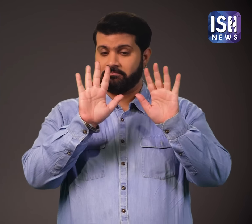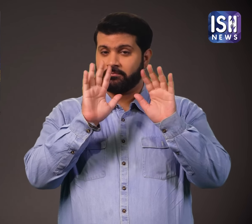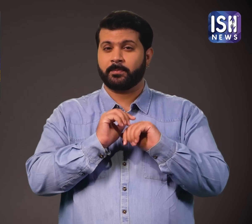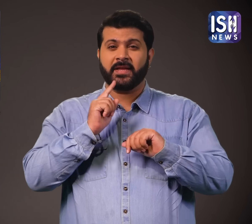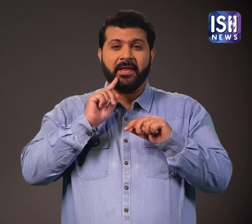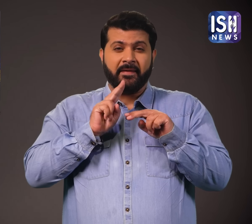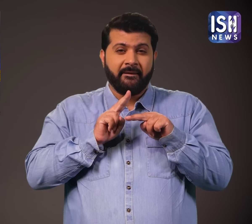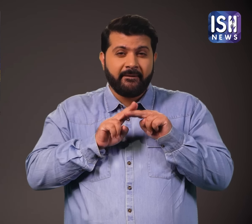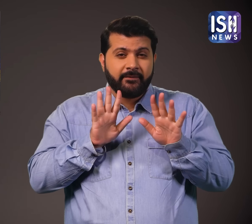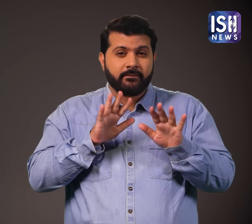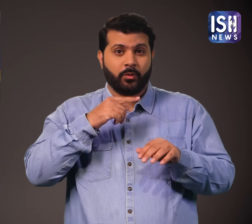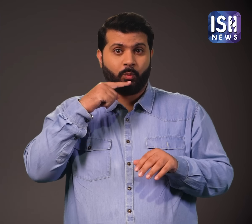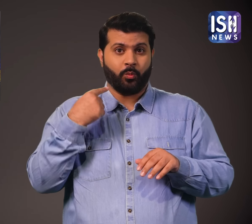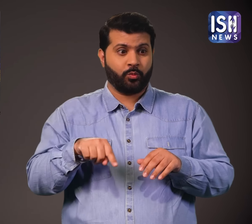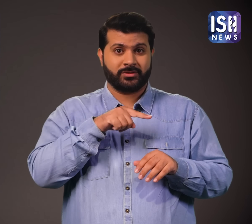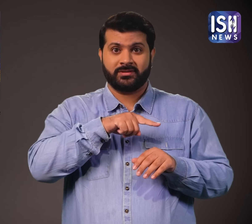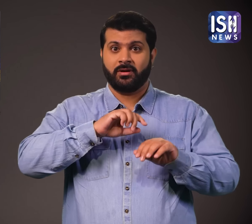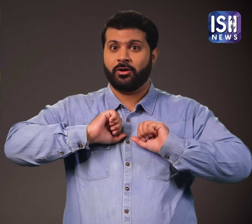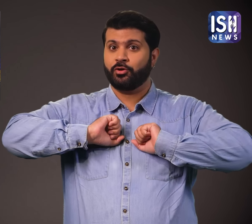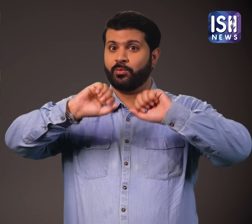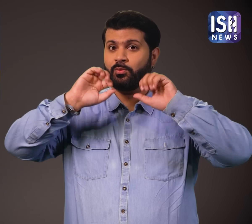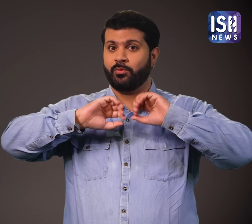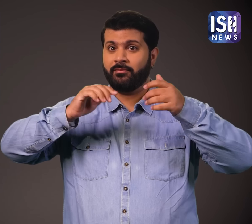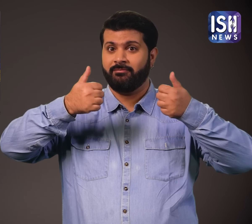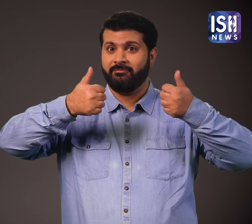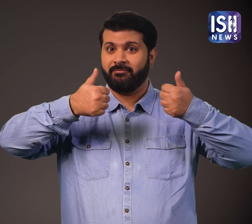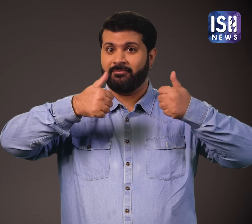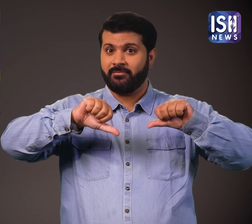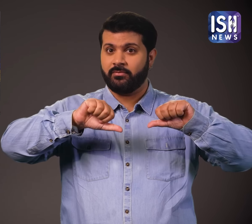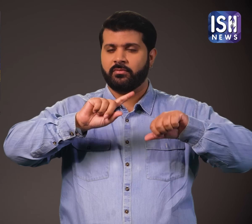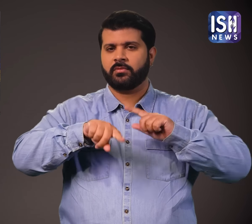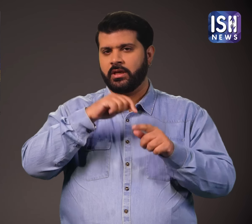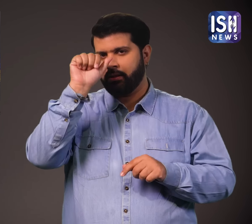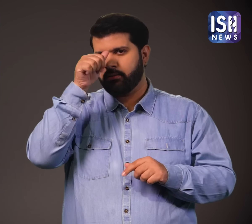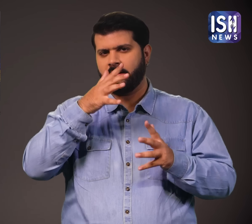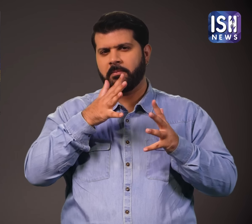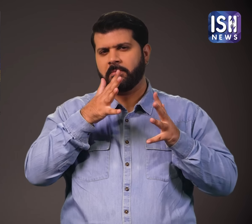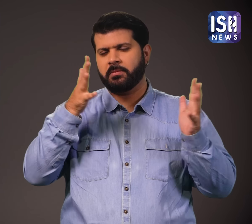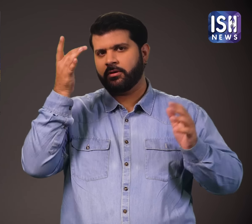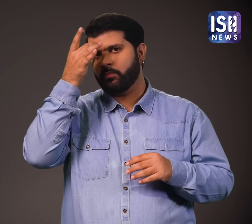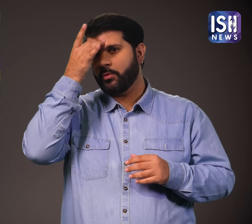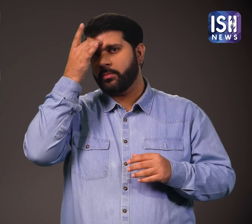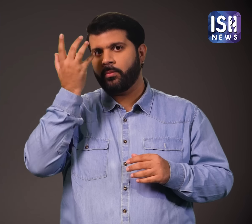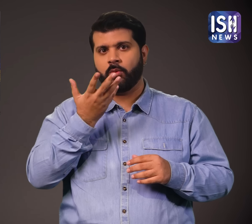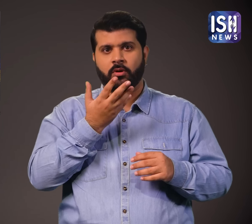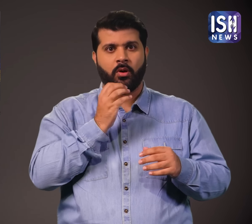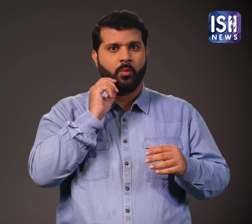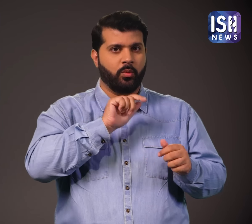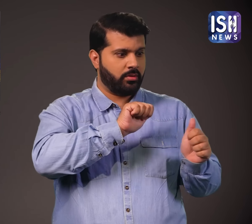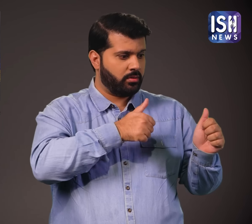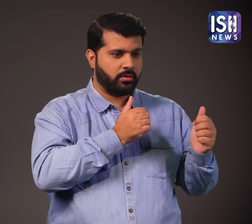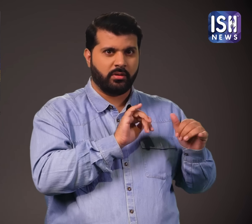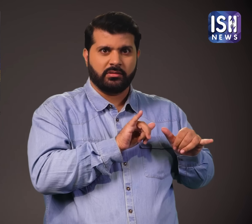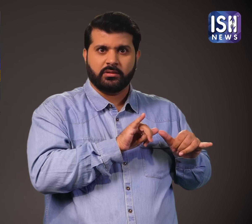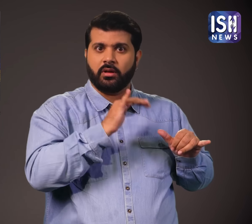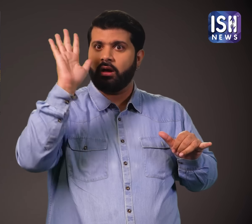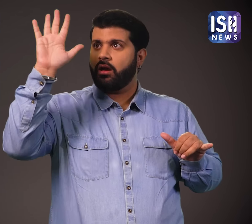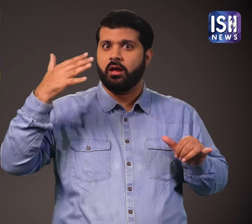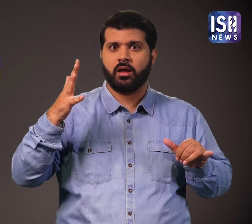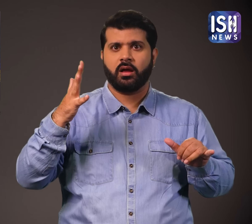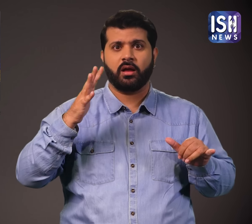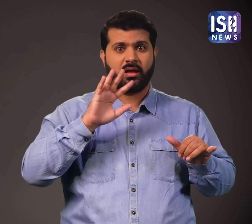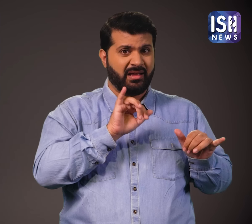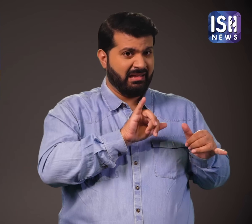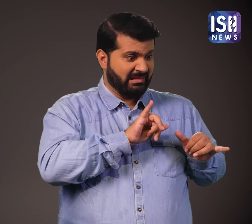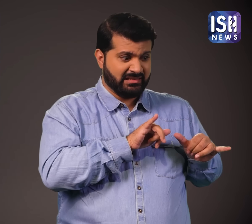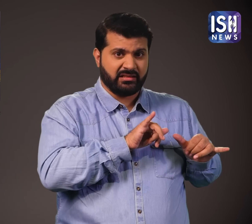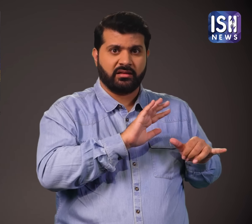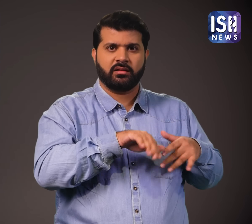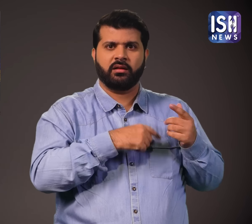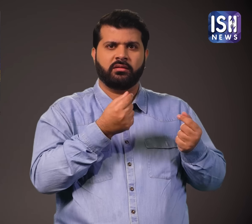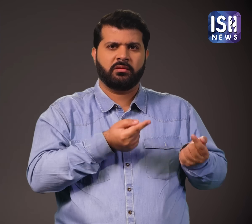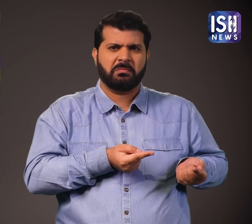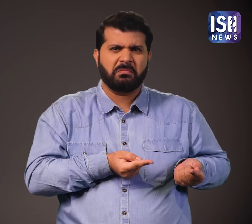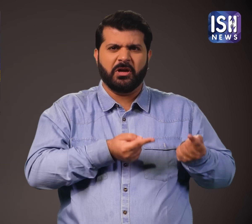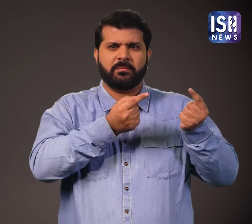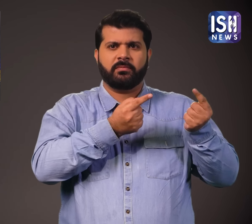If Russia’s exports fall further, India could face oil shortages and higher prices.